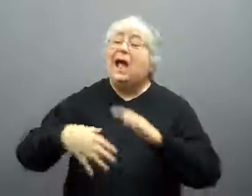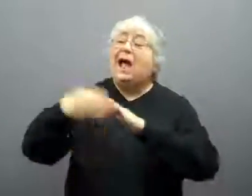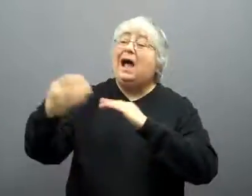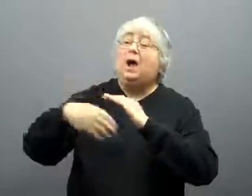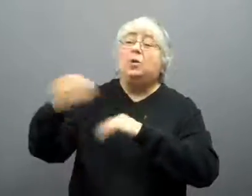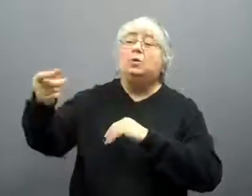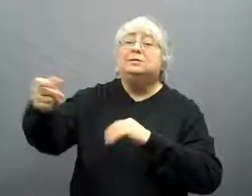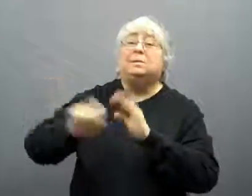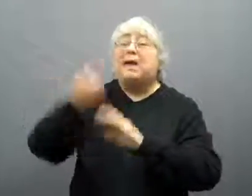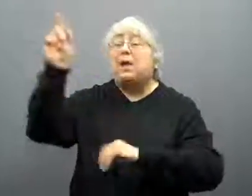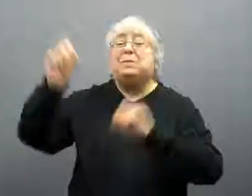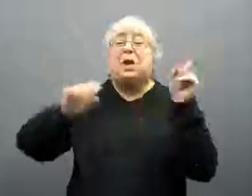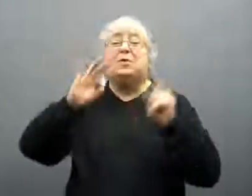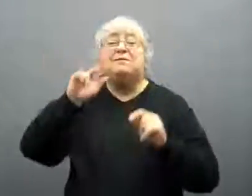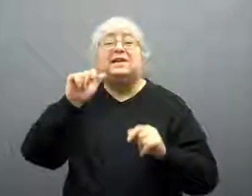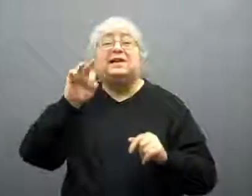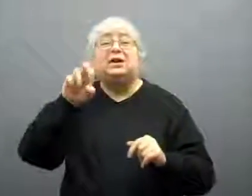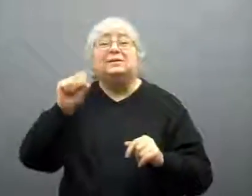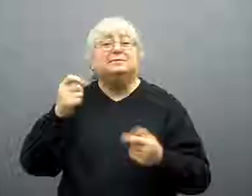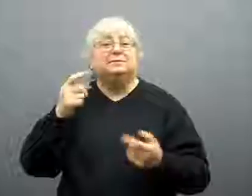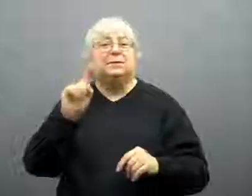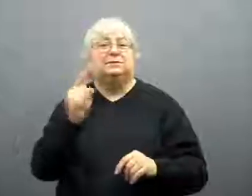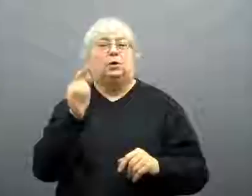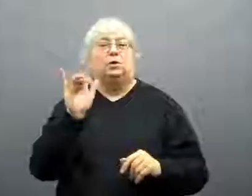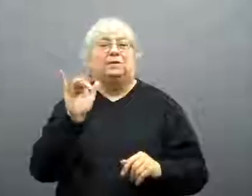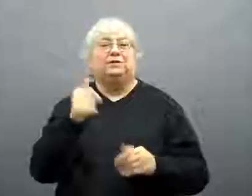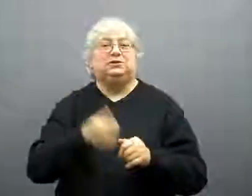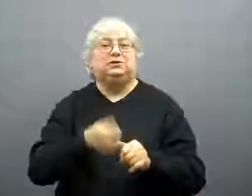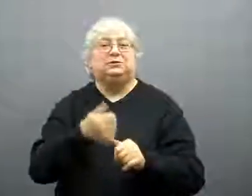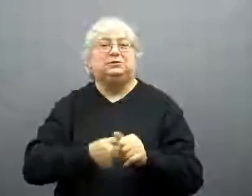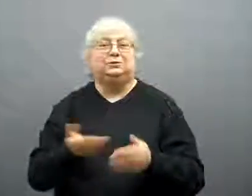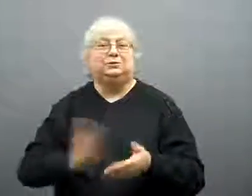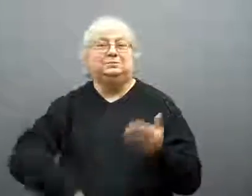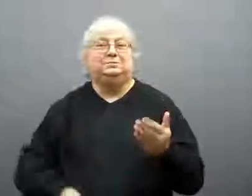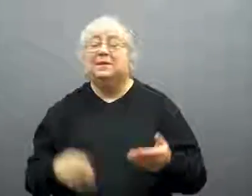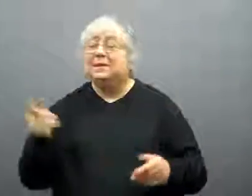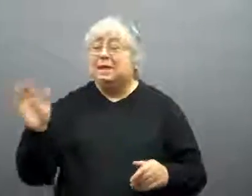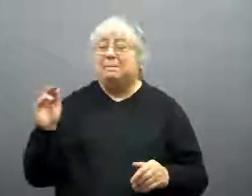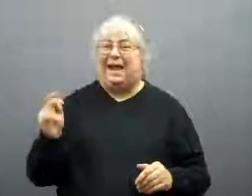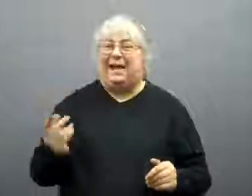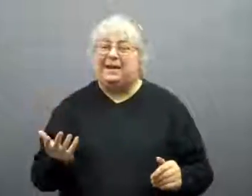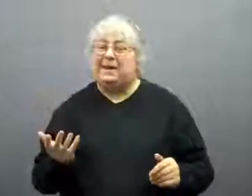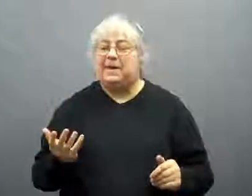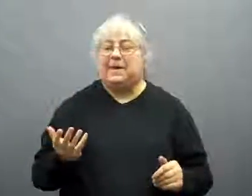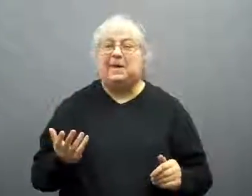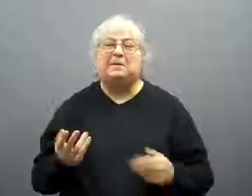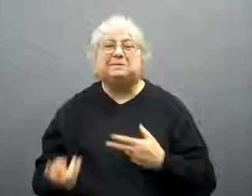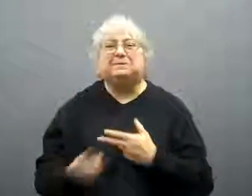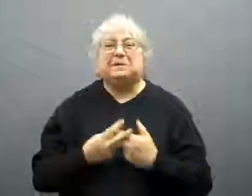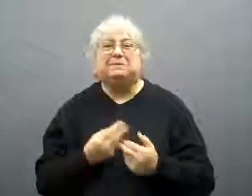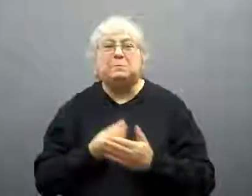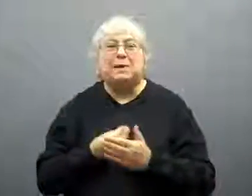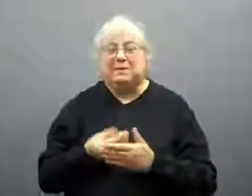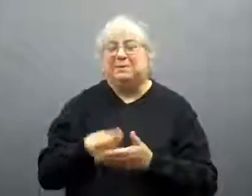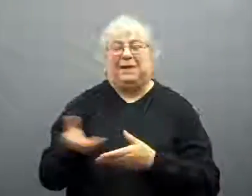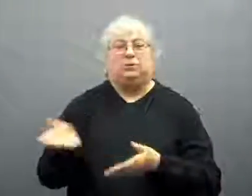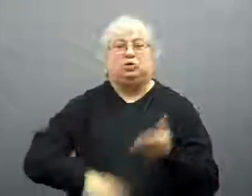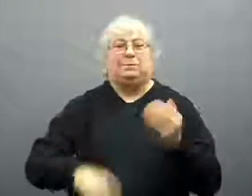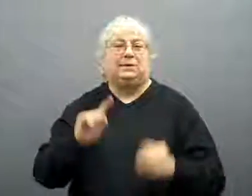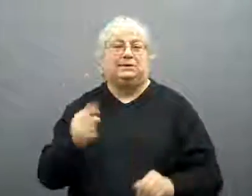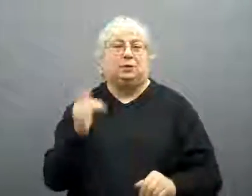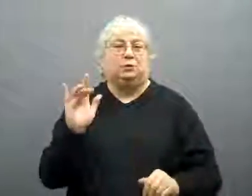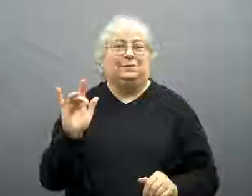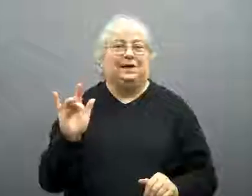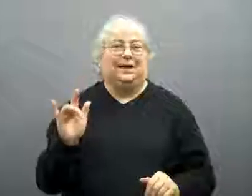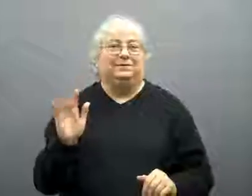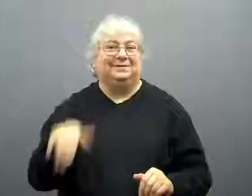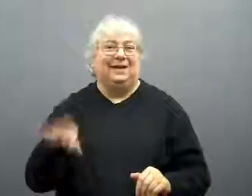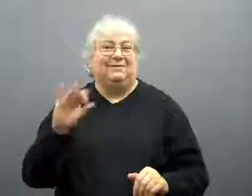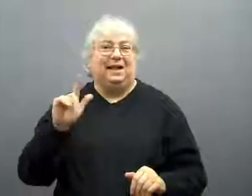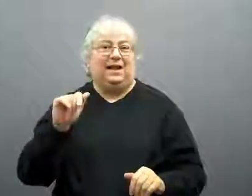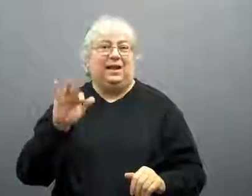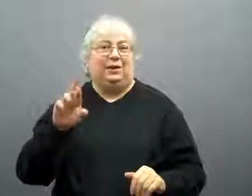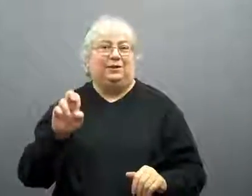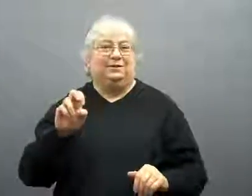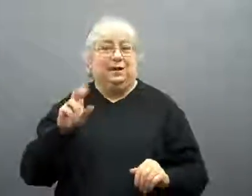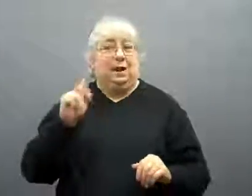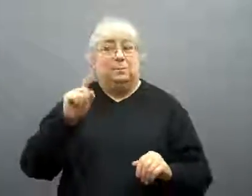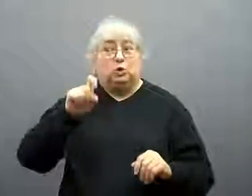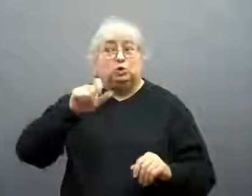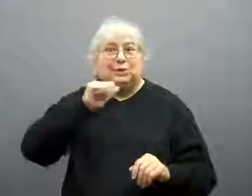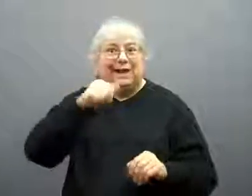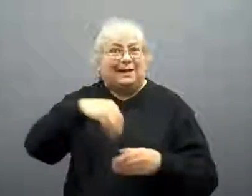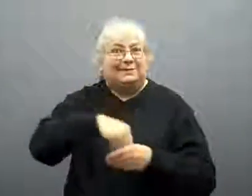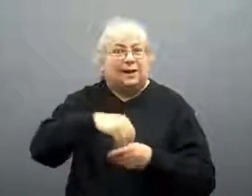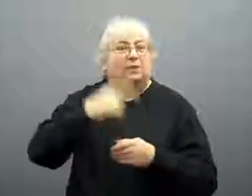The outdoor flares are much cheaper, $1.25 each.